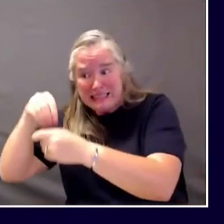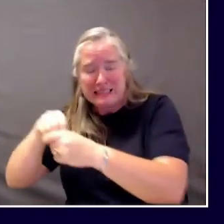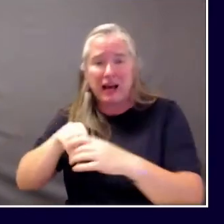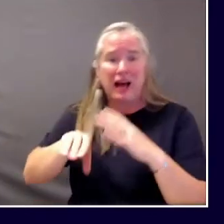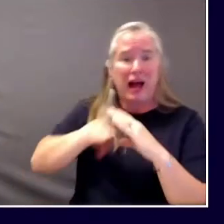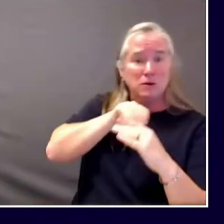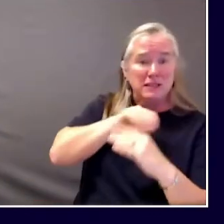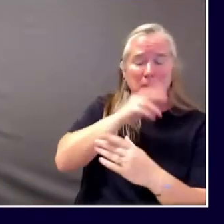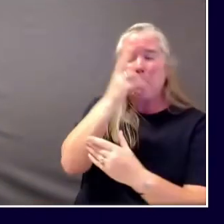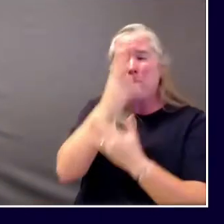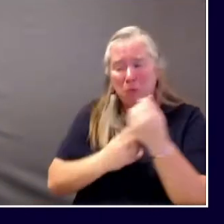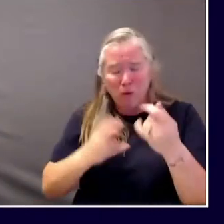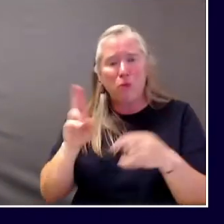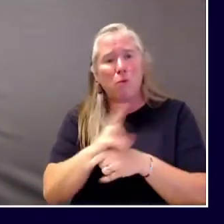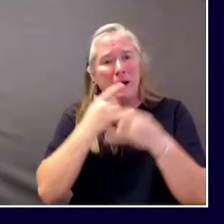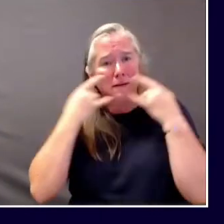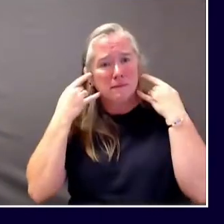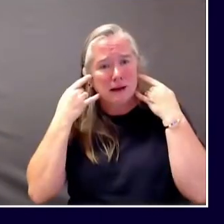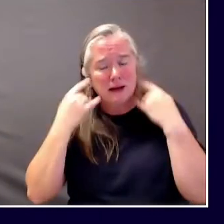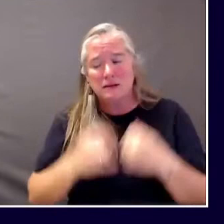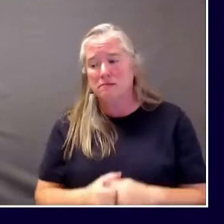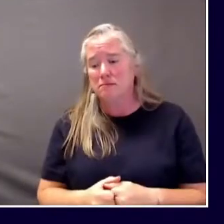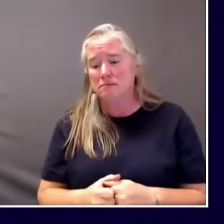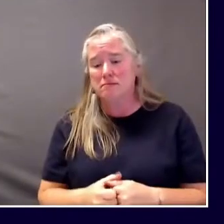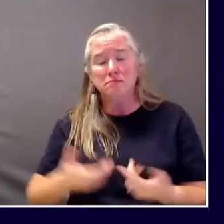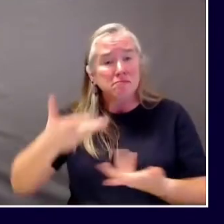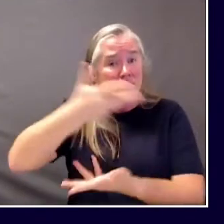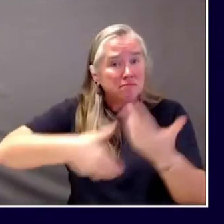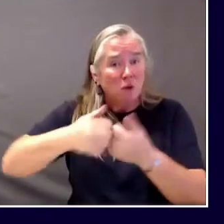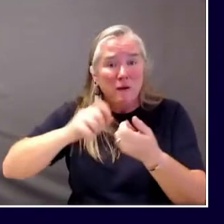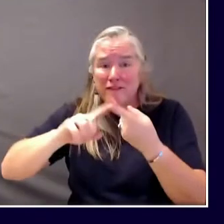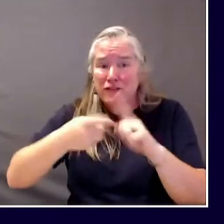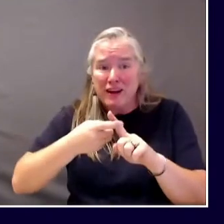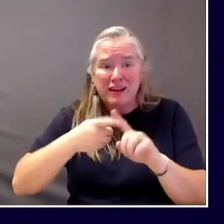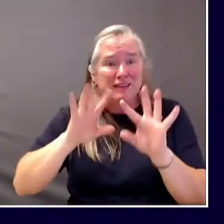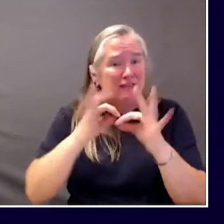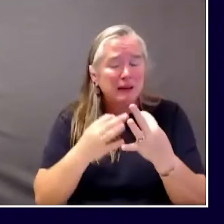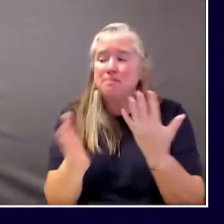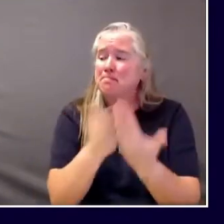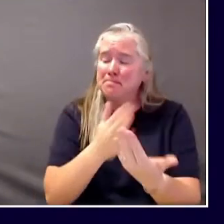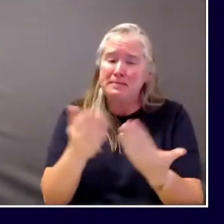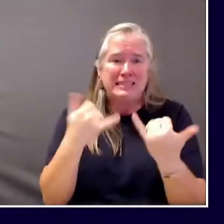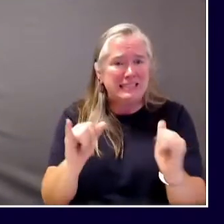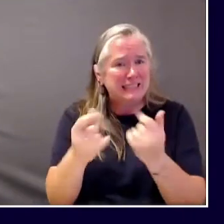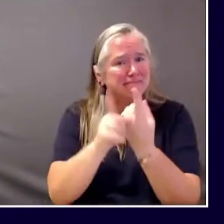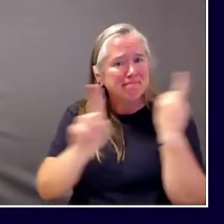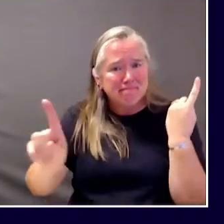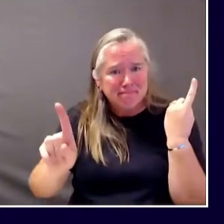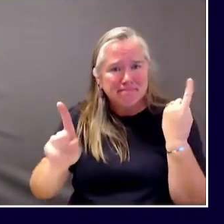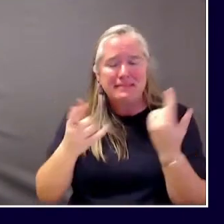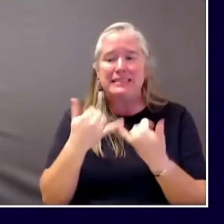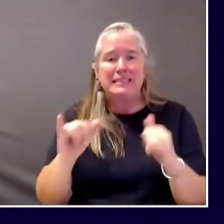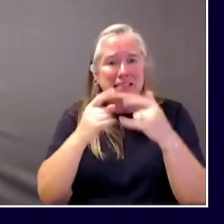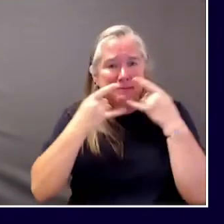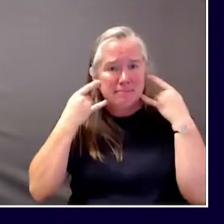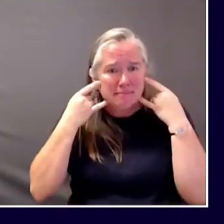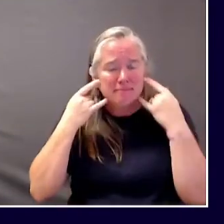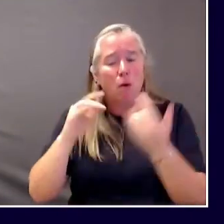apart even when you're with good